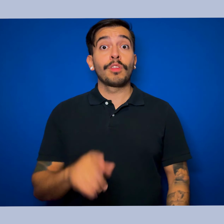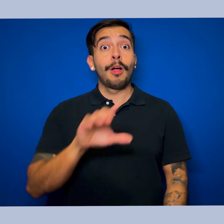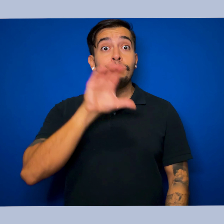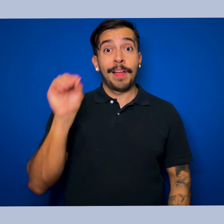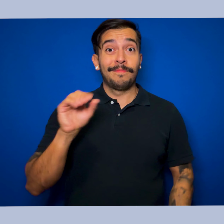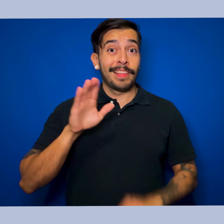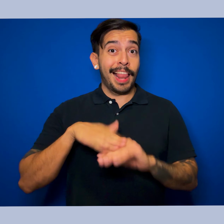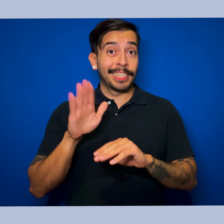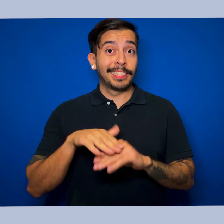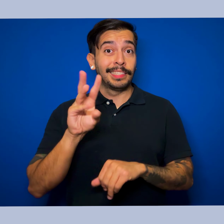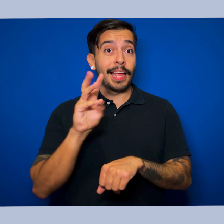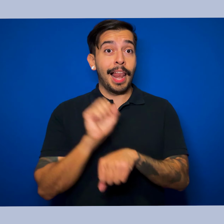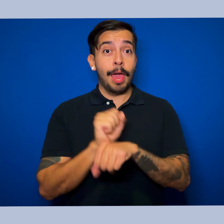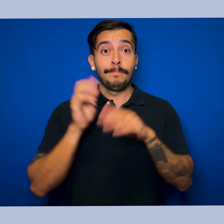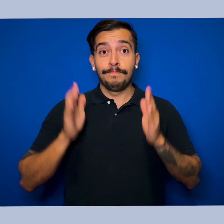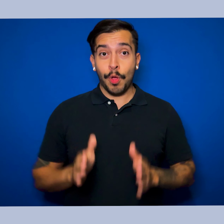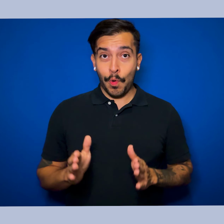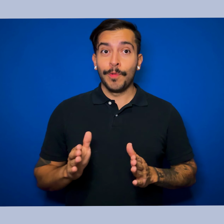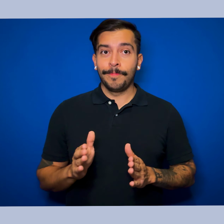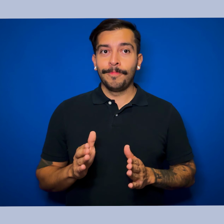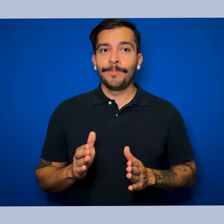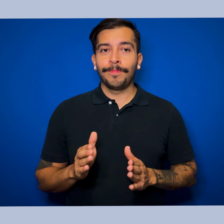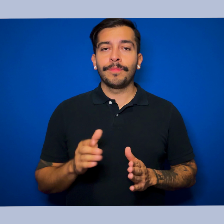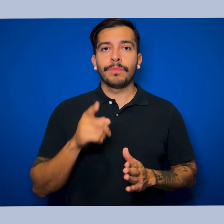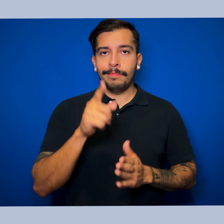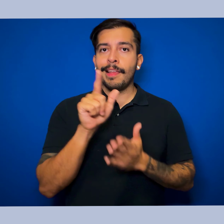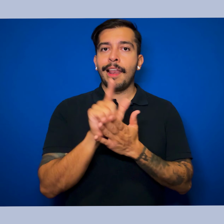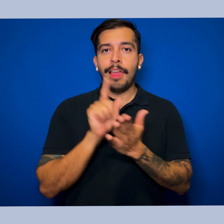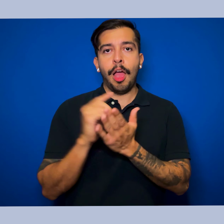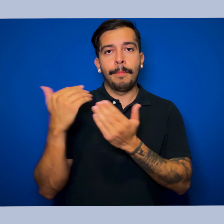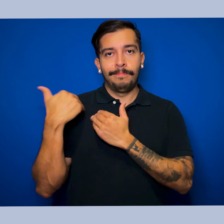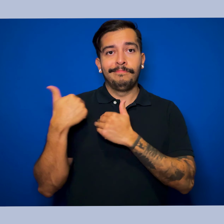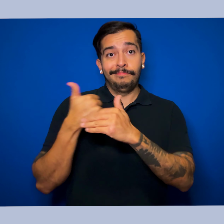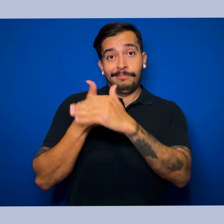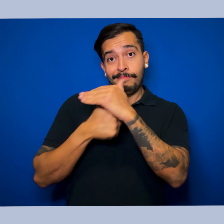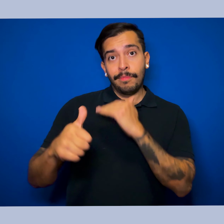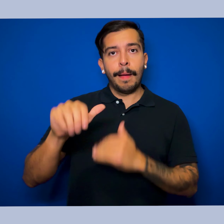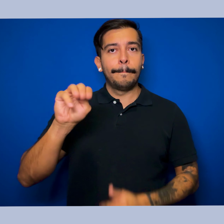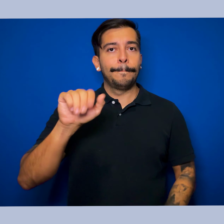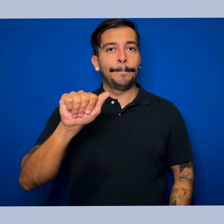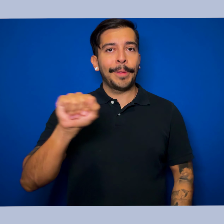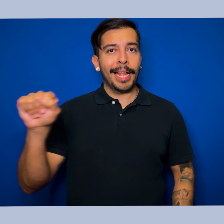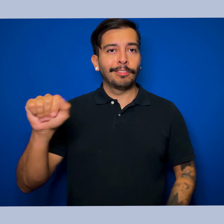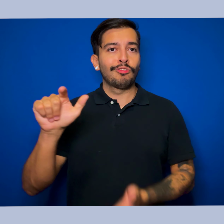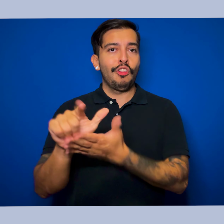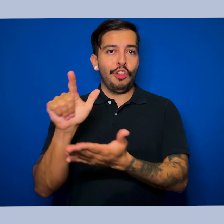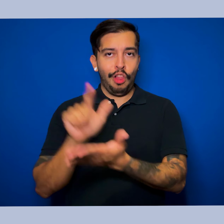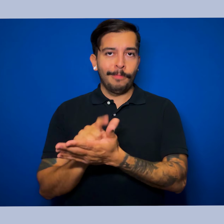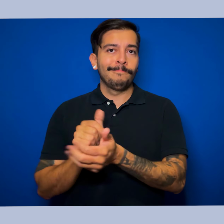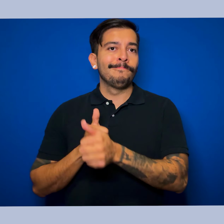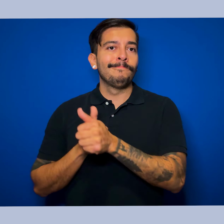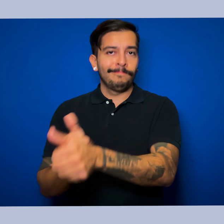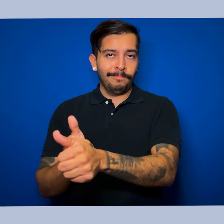As a company with at least six employees, you have a legal obligation under Massachusetts law,